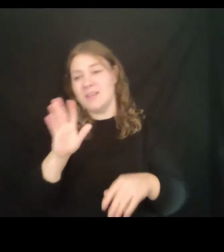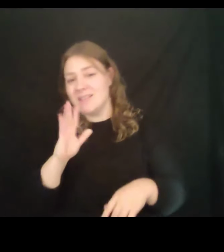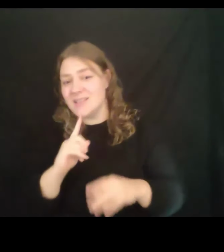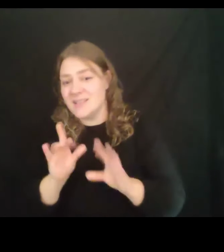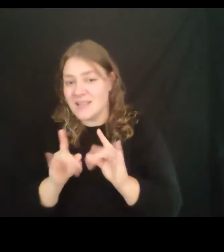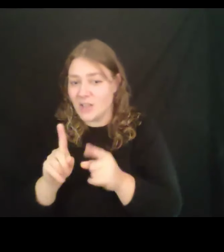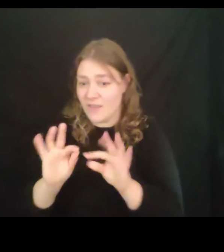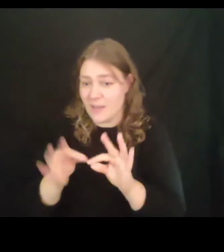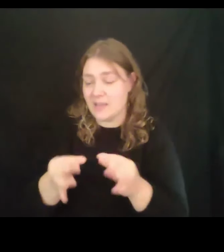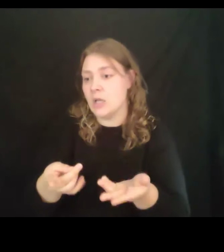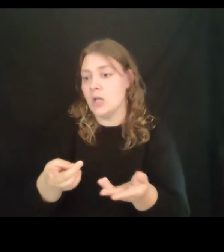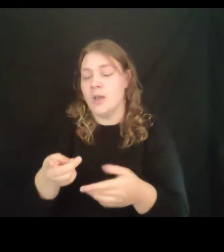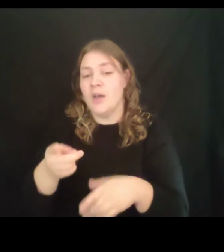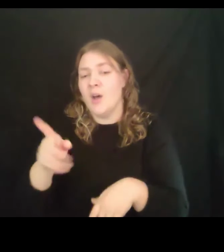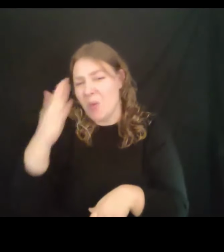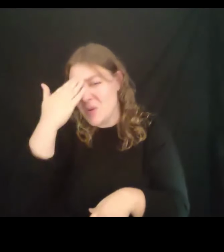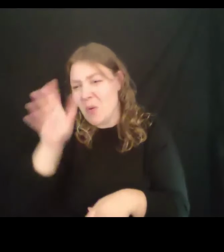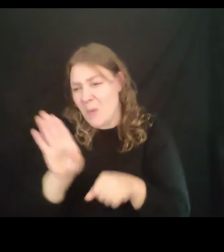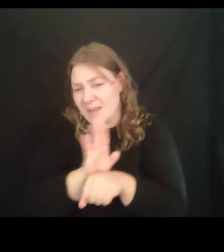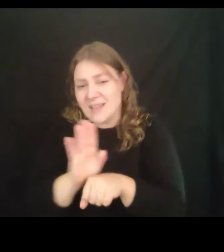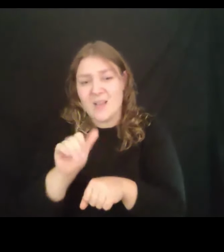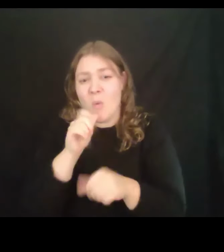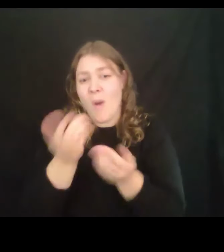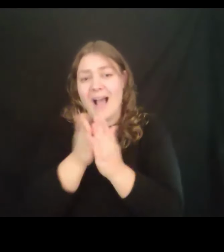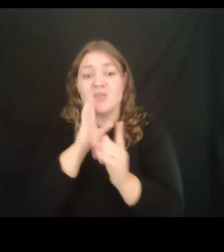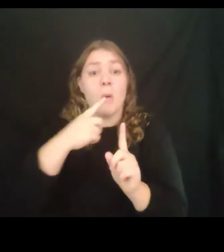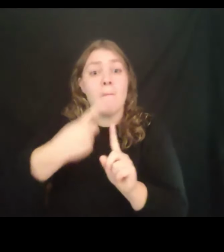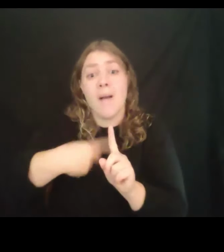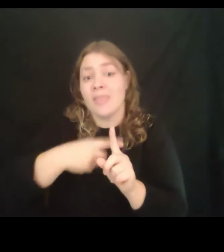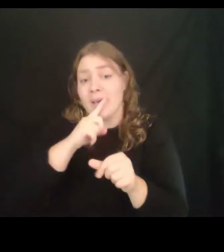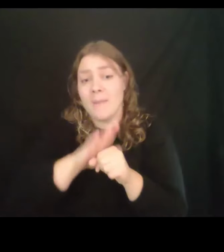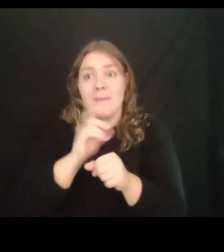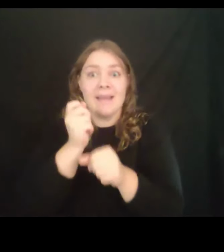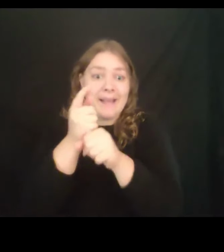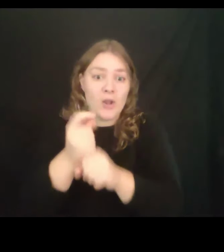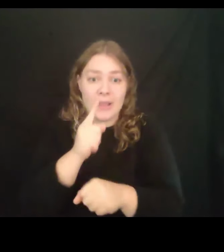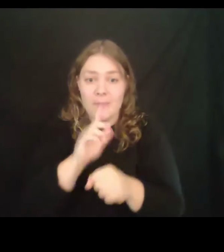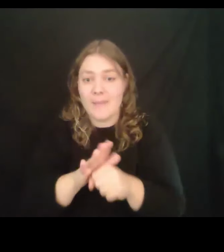multi-year commitment or a monthly commitment come when you can and when you can come we want to hear